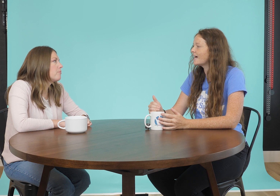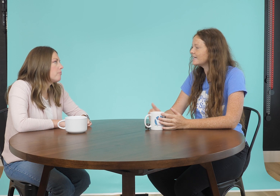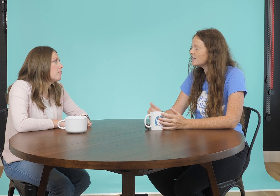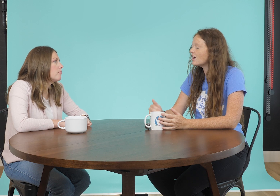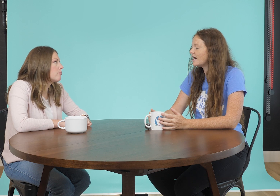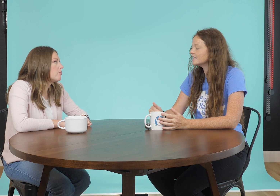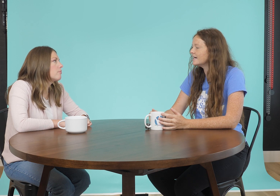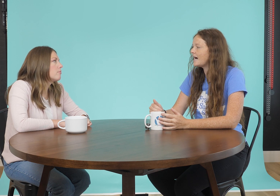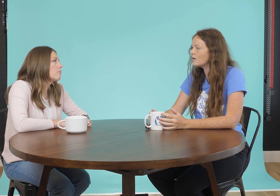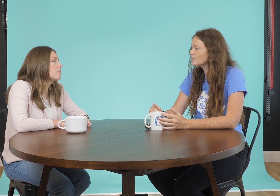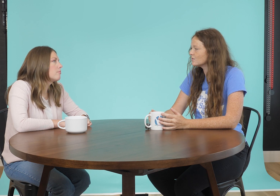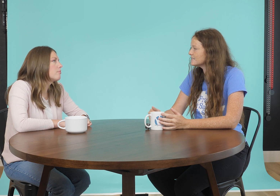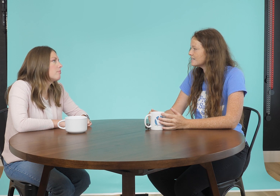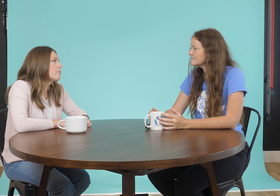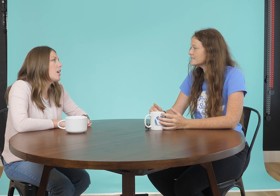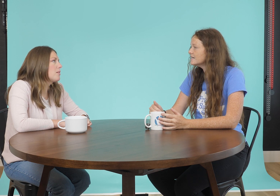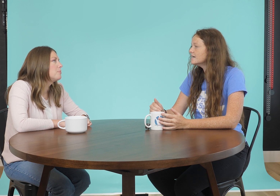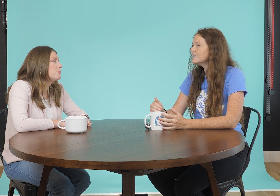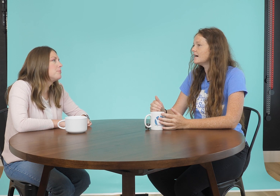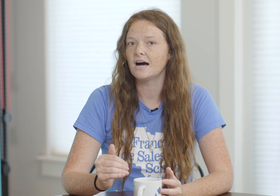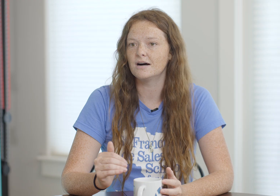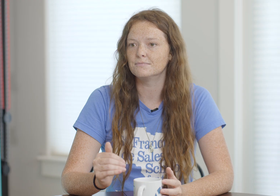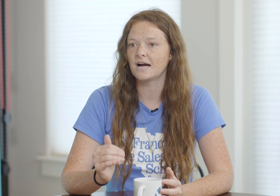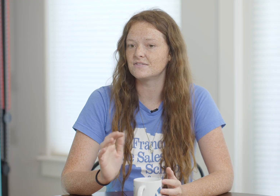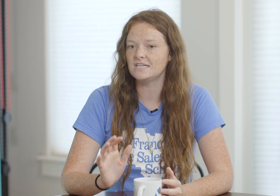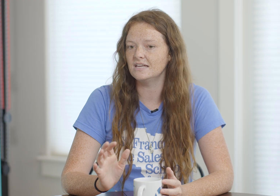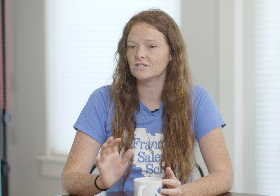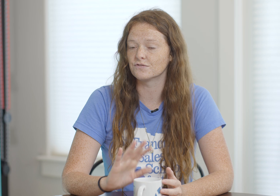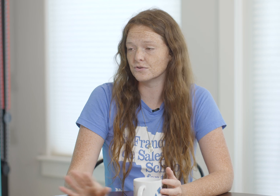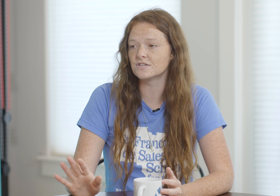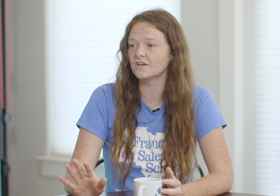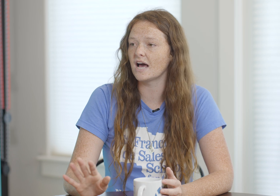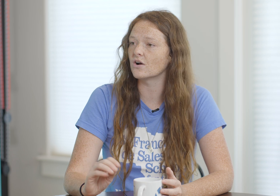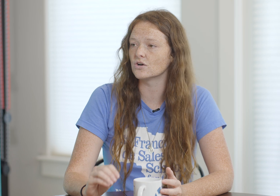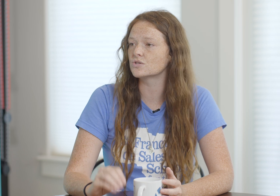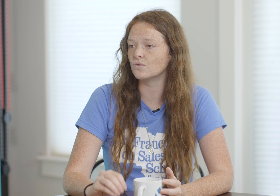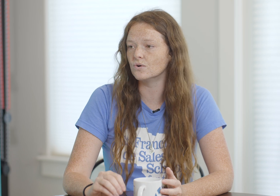I cannot highlight how important that is. Yeah, I've seen the fruits of it at our school.